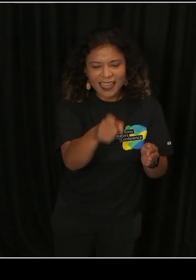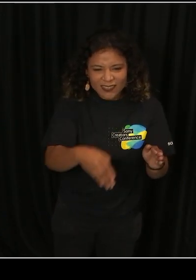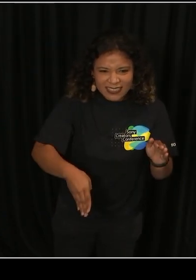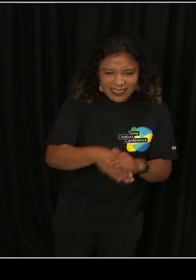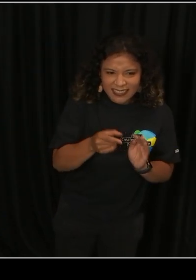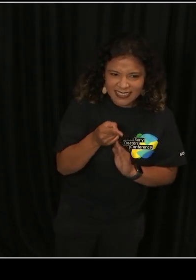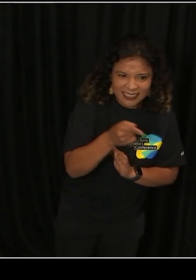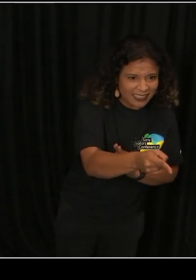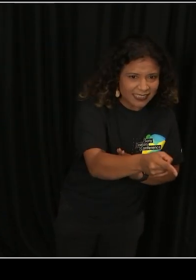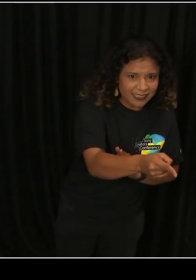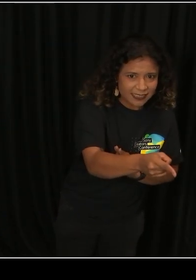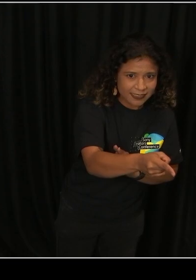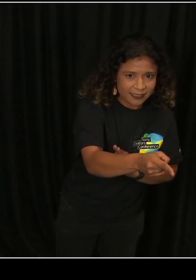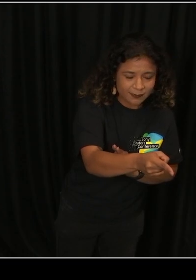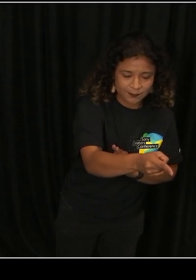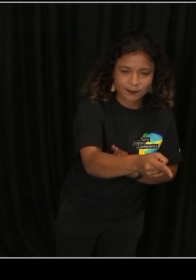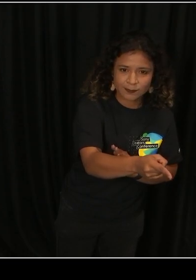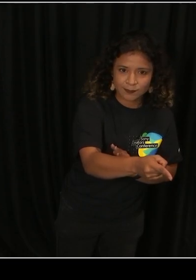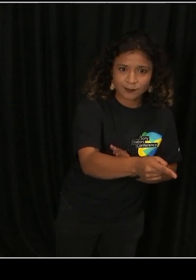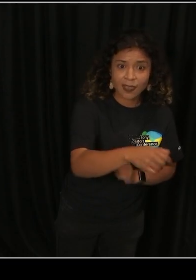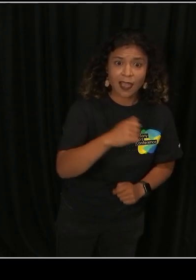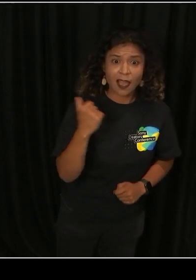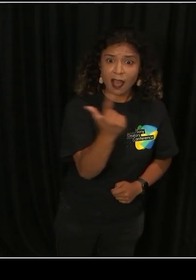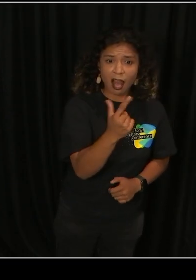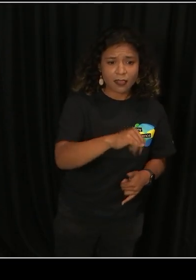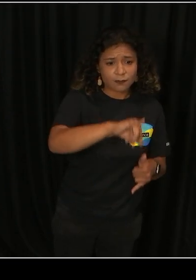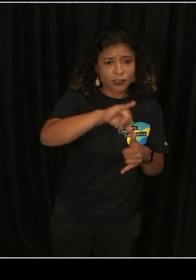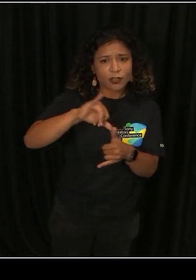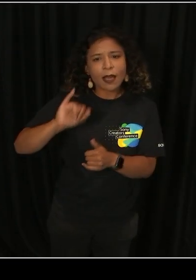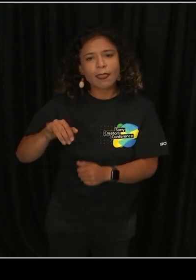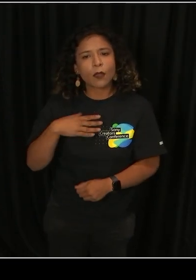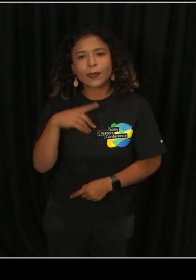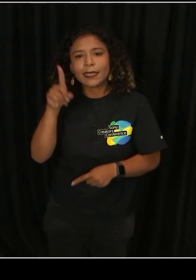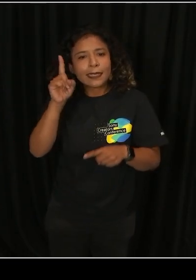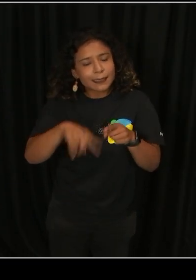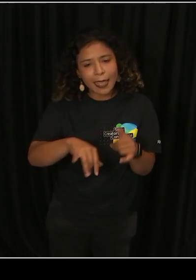And this is all, you know, metrics that never before able to be measured.